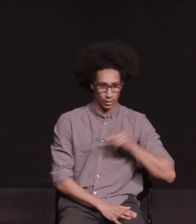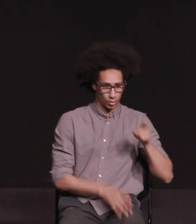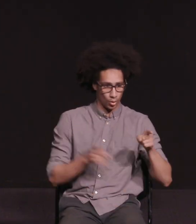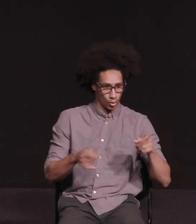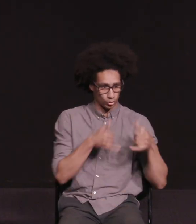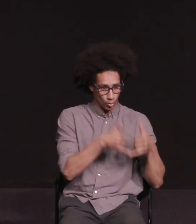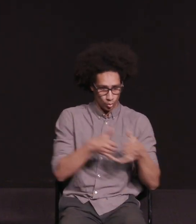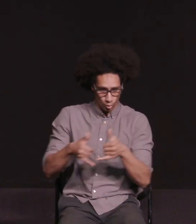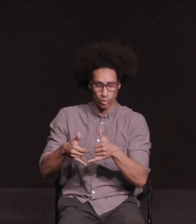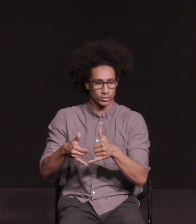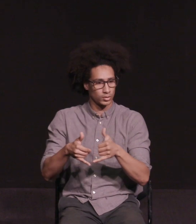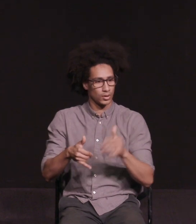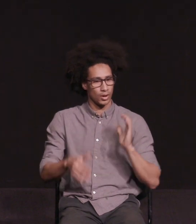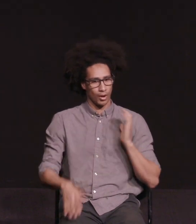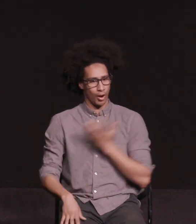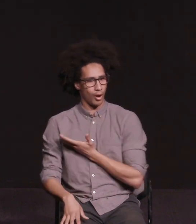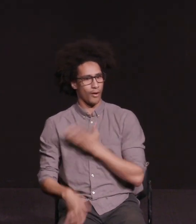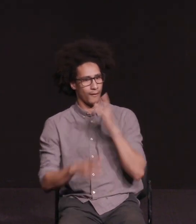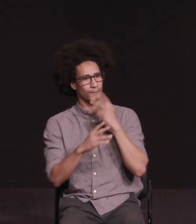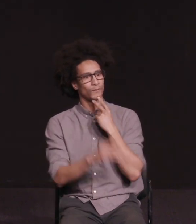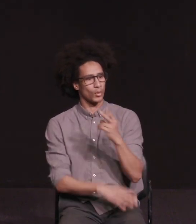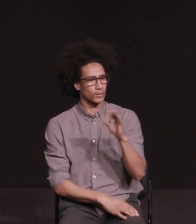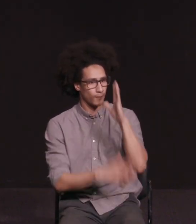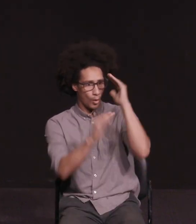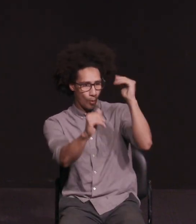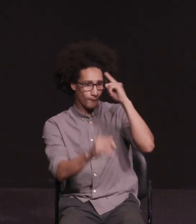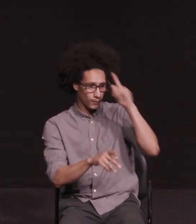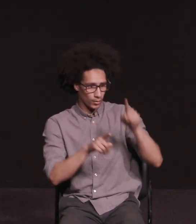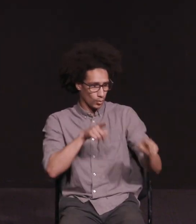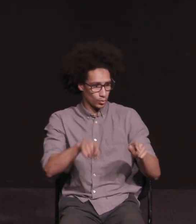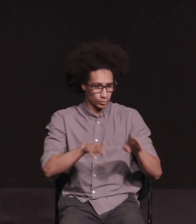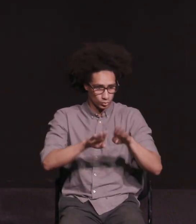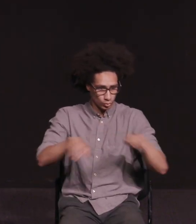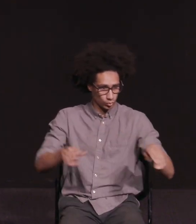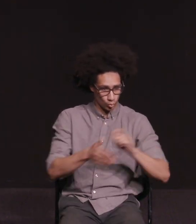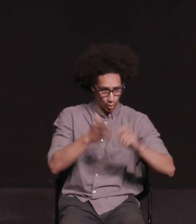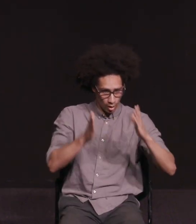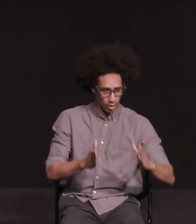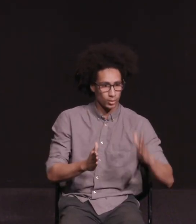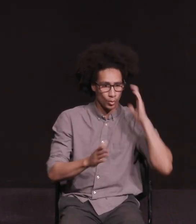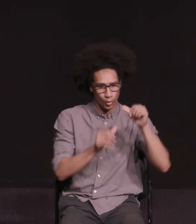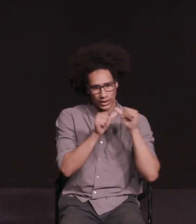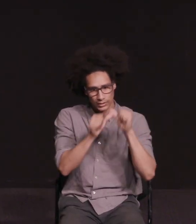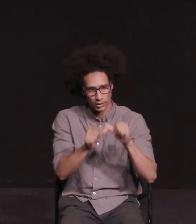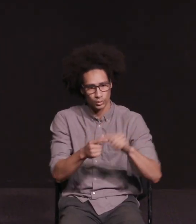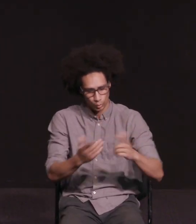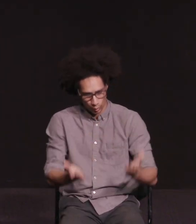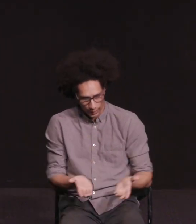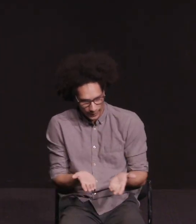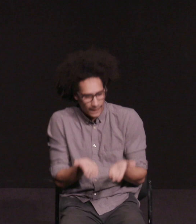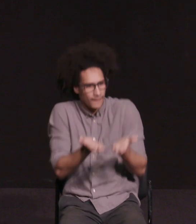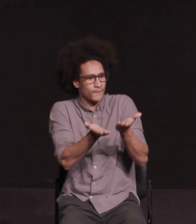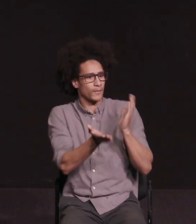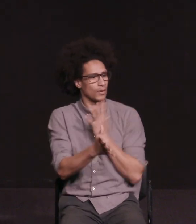more Black writers continue-- children's writers continue to lift our stories out of the margins into the realm of